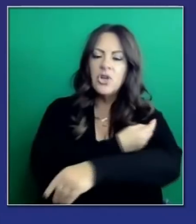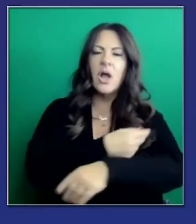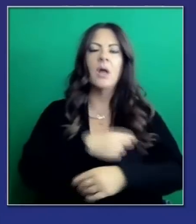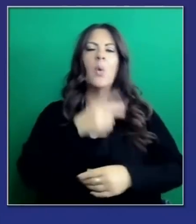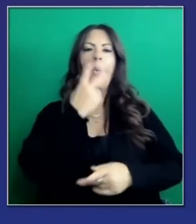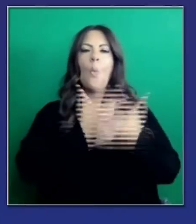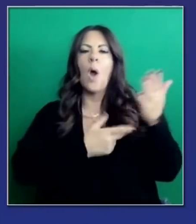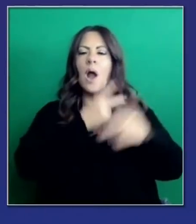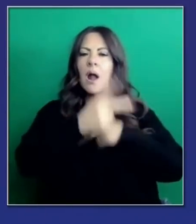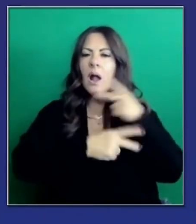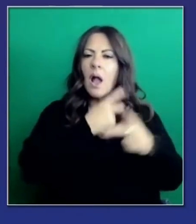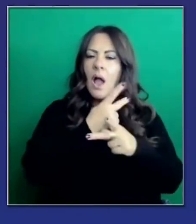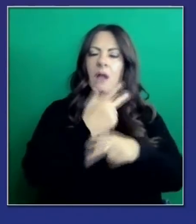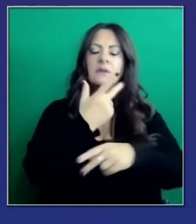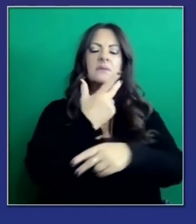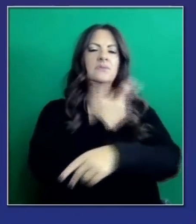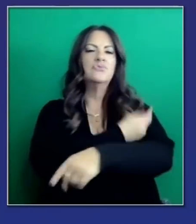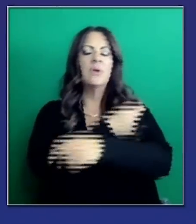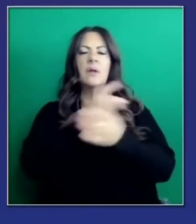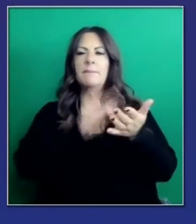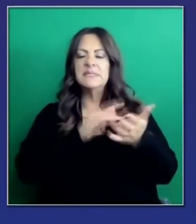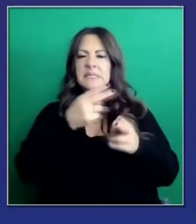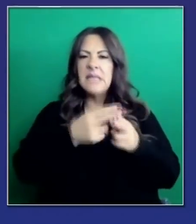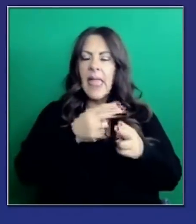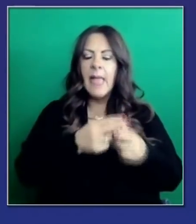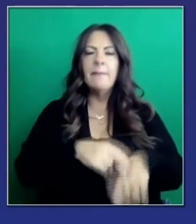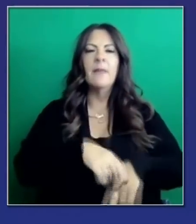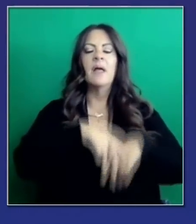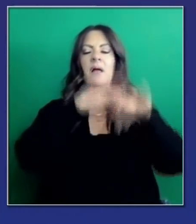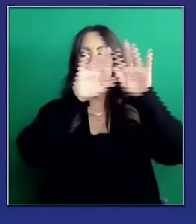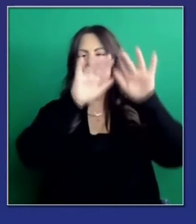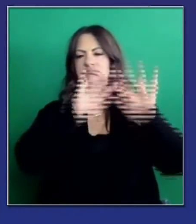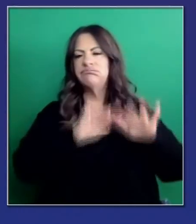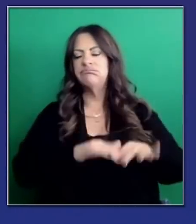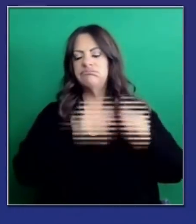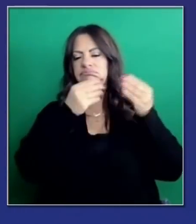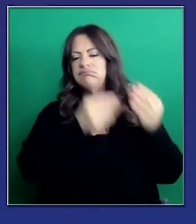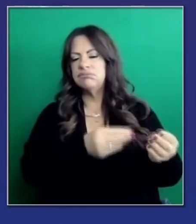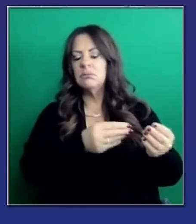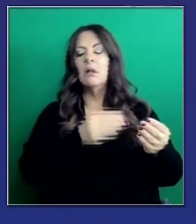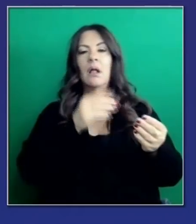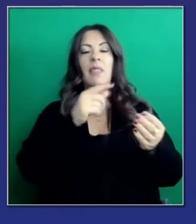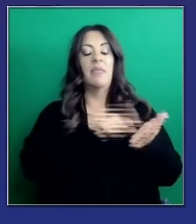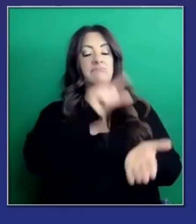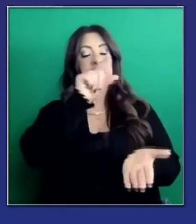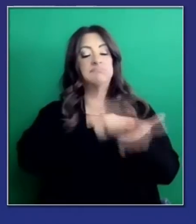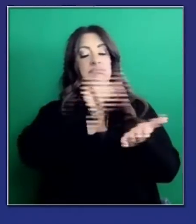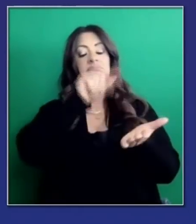DELIVERY SYSTEM AND A DATABASE THAT ALLOWS MORE IMMEDIATE DATA